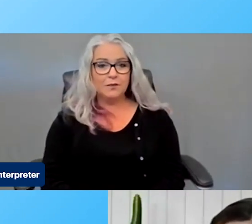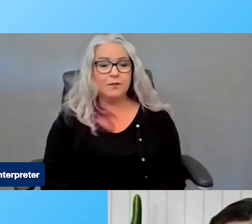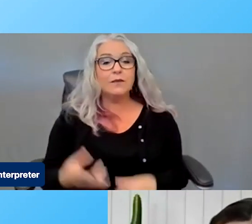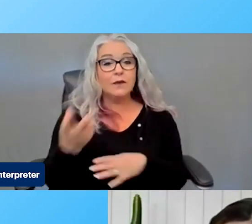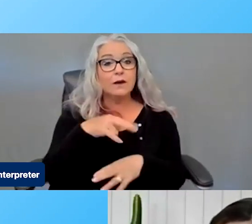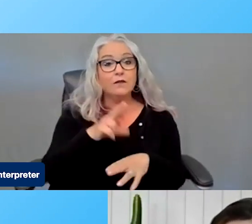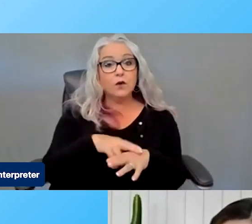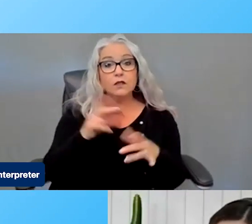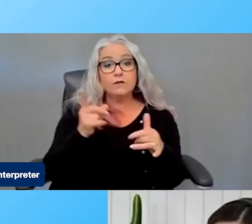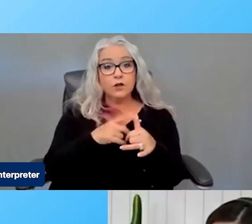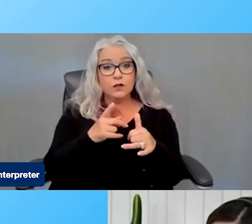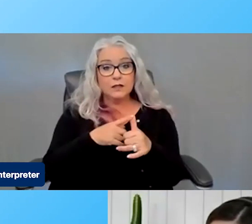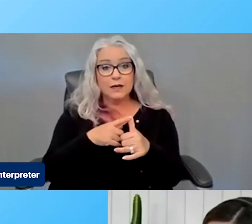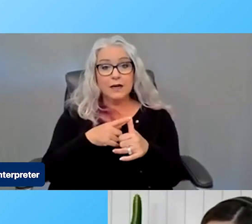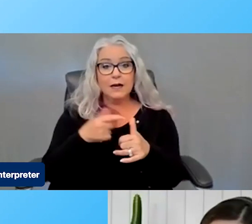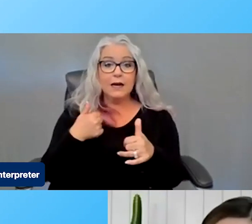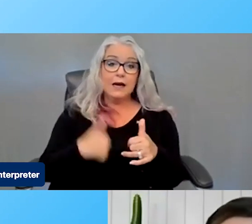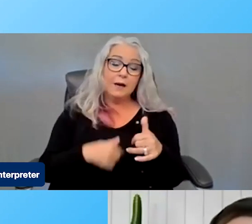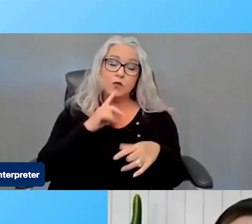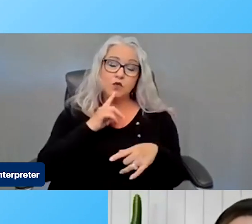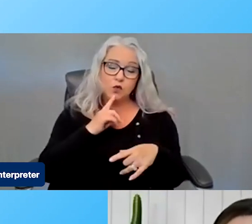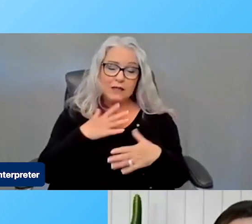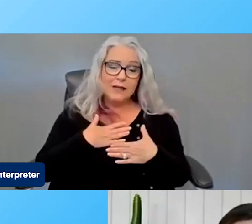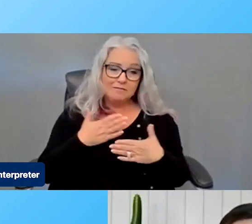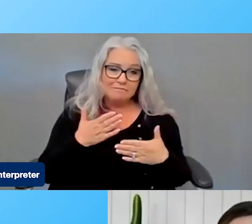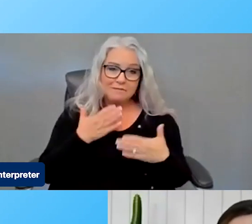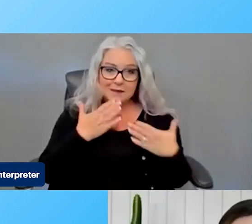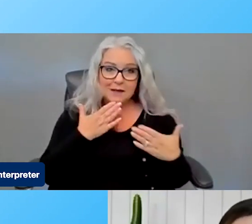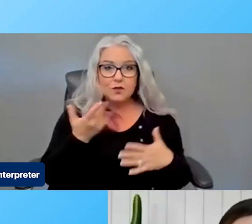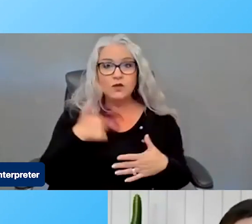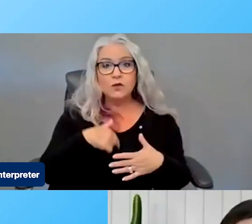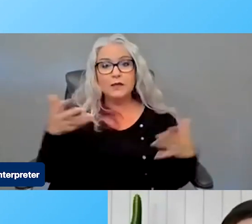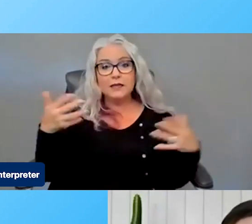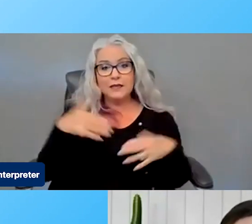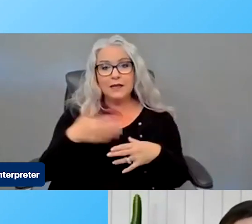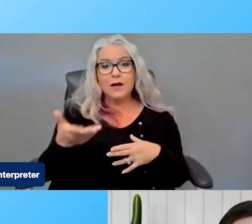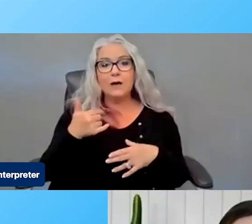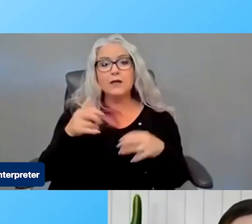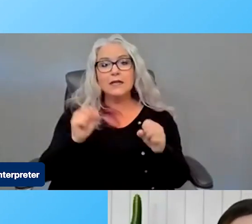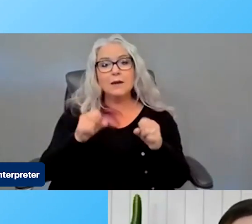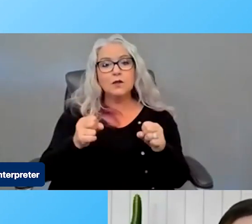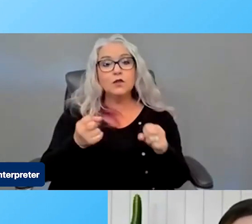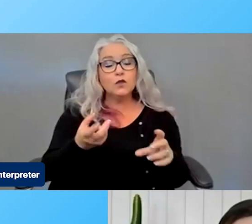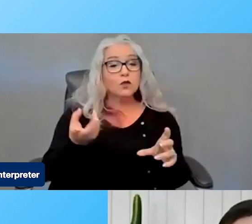Of course first of all I'm incredibly grateful to be here again. I was able to join the previous